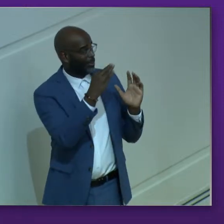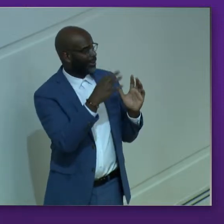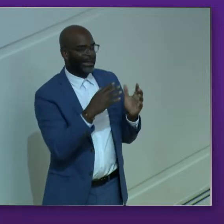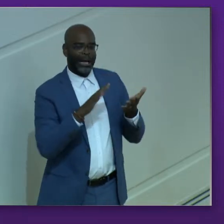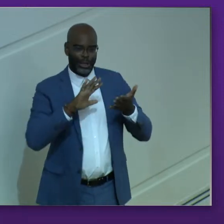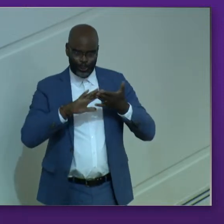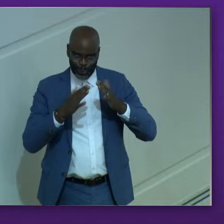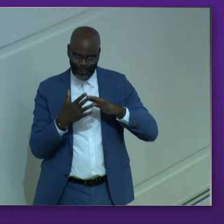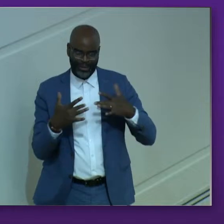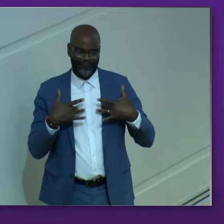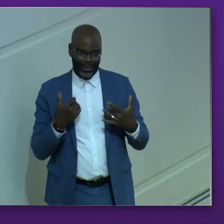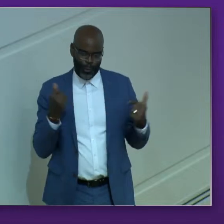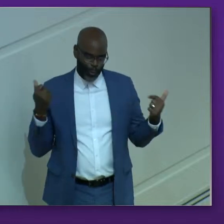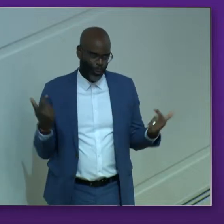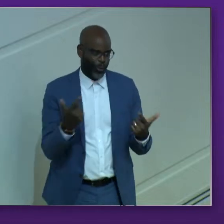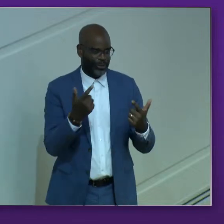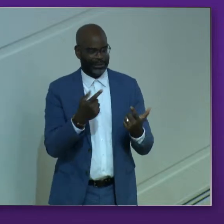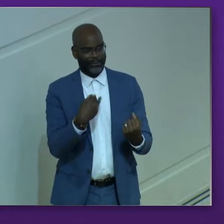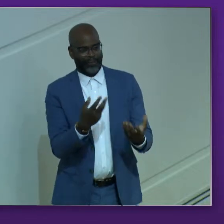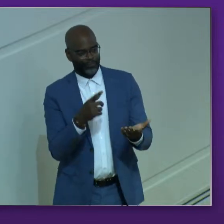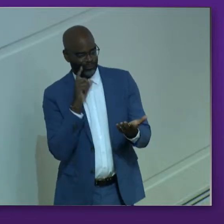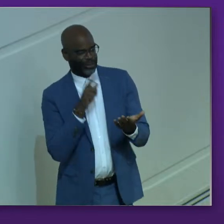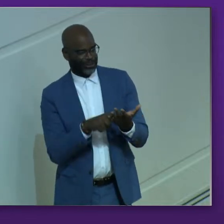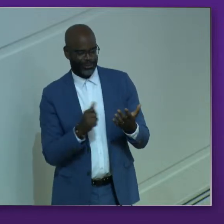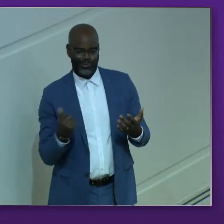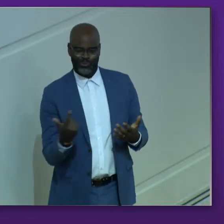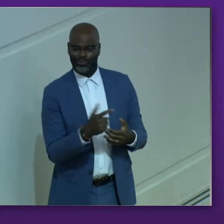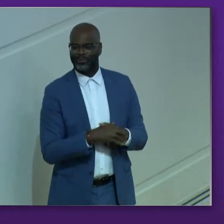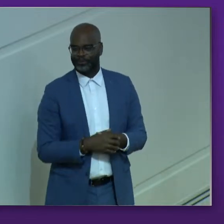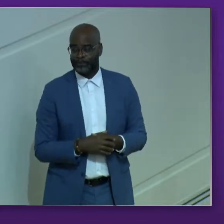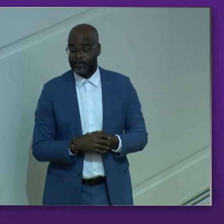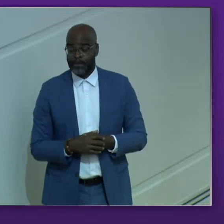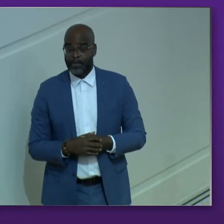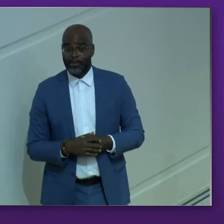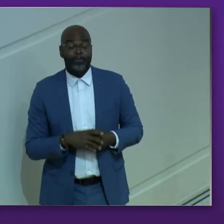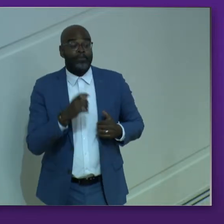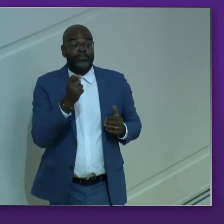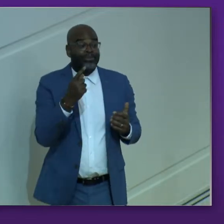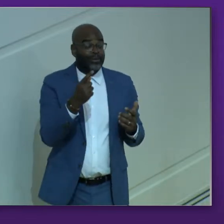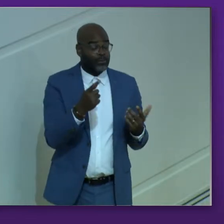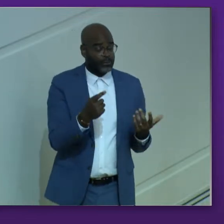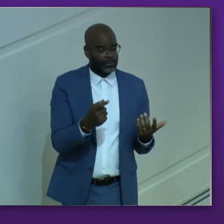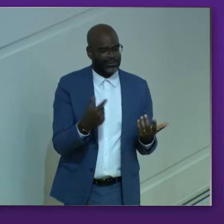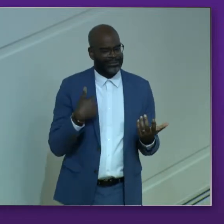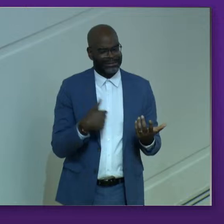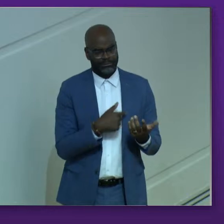SUCCESS. AND AROUND ADDRESSING EQUITY GAPS. LET'S LEAVE THAT UP I